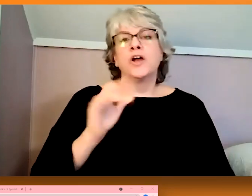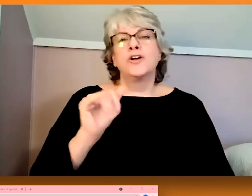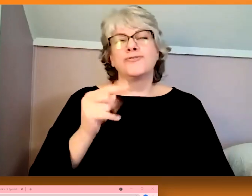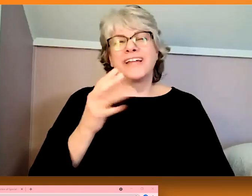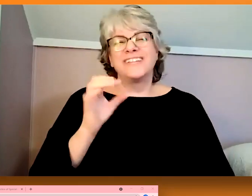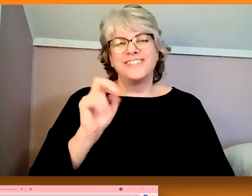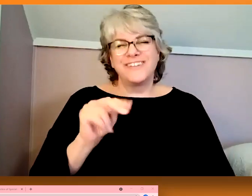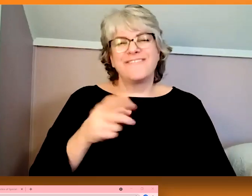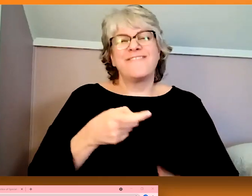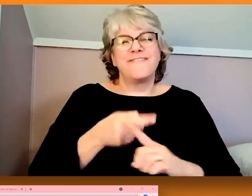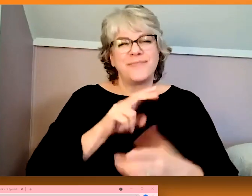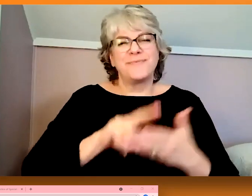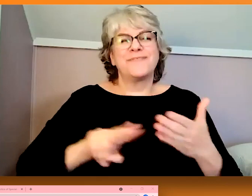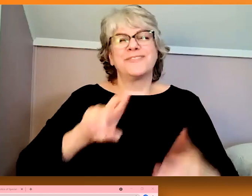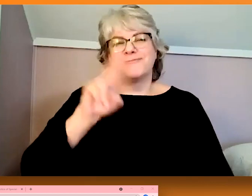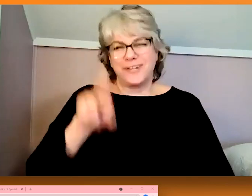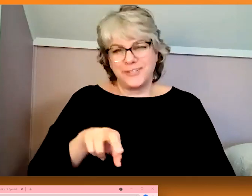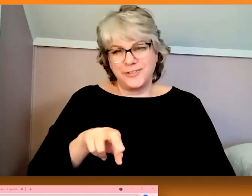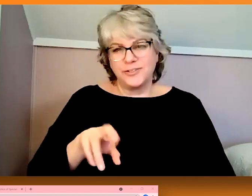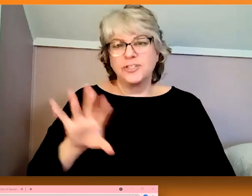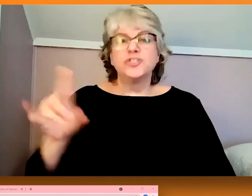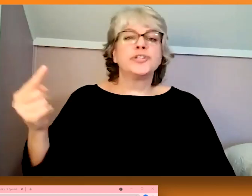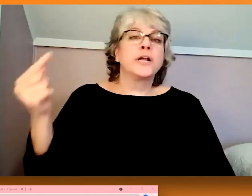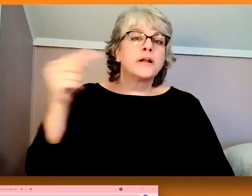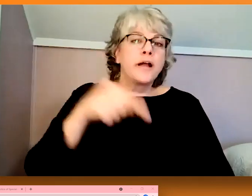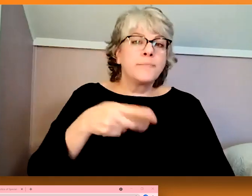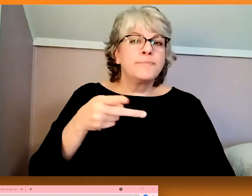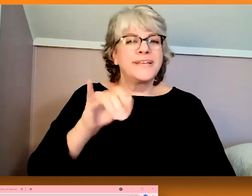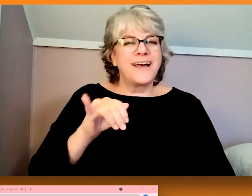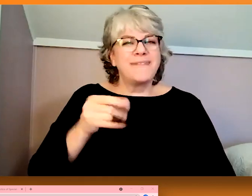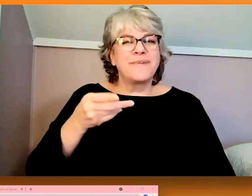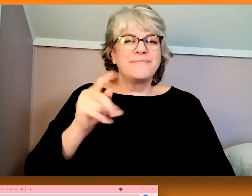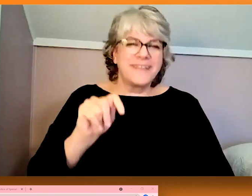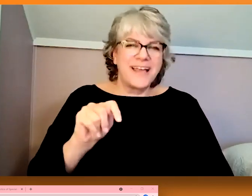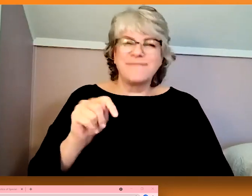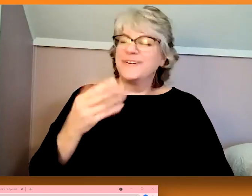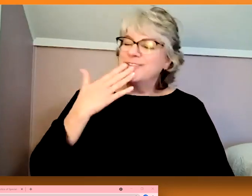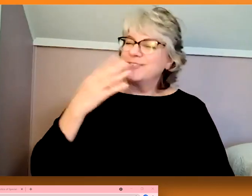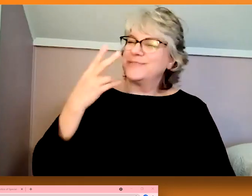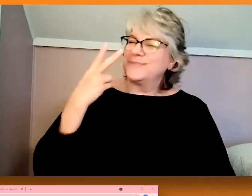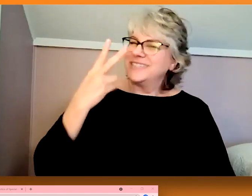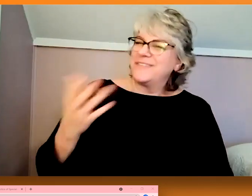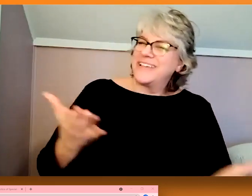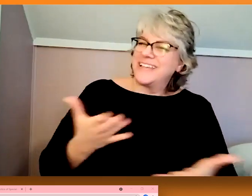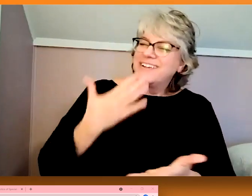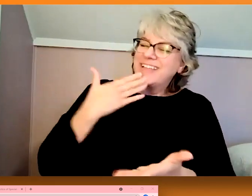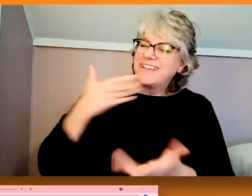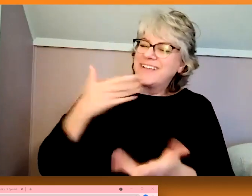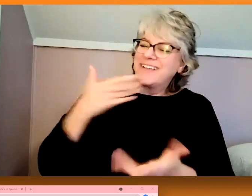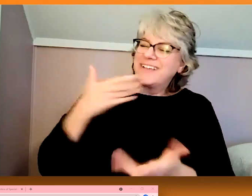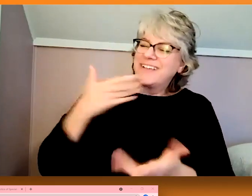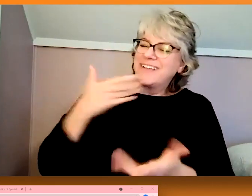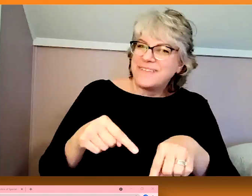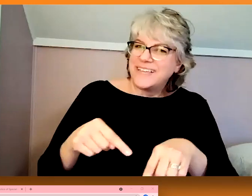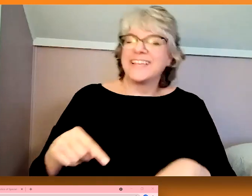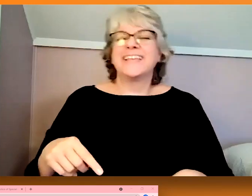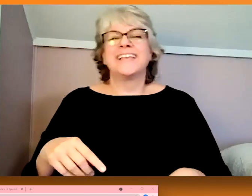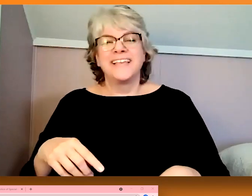She is from the University of Rochester. She joins us for our PI Prime Times. Gretchen, good to see you here. Thank you for coming.